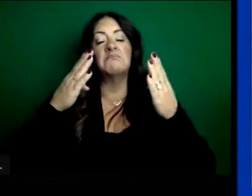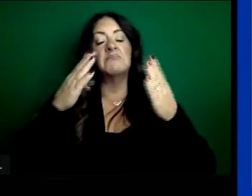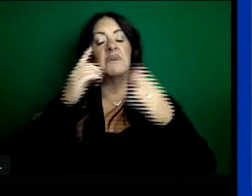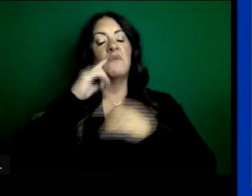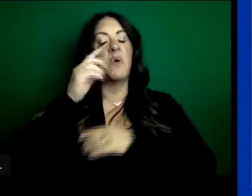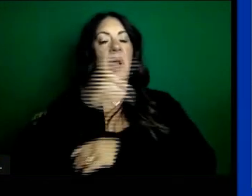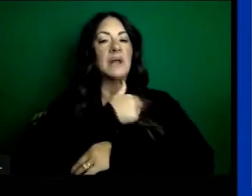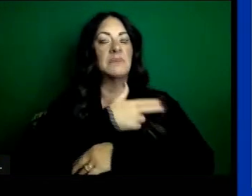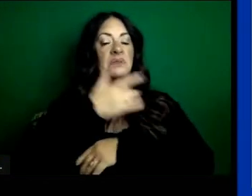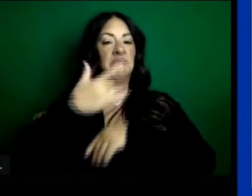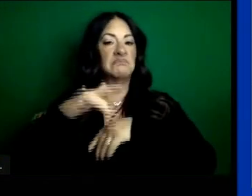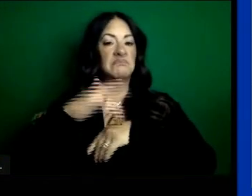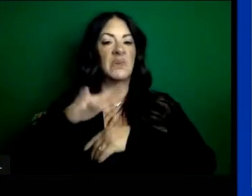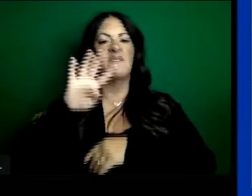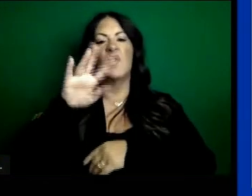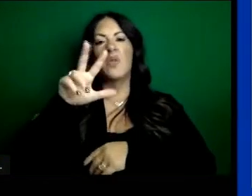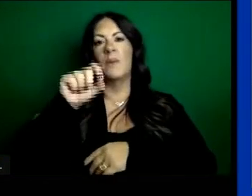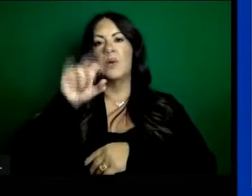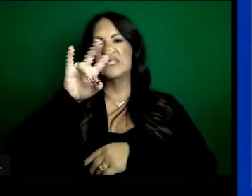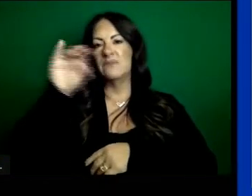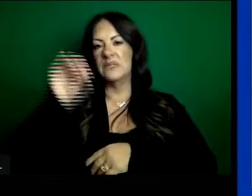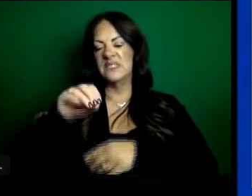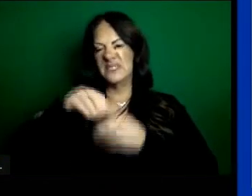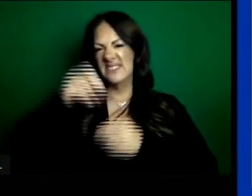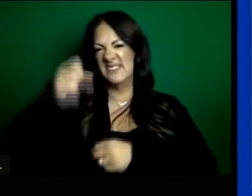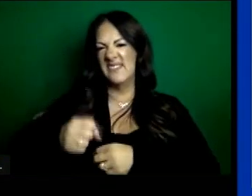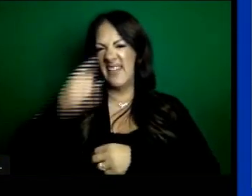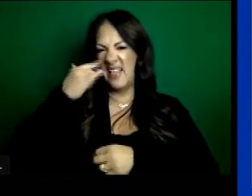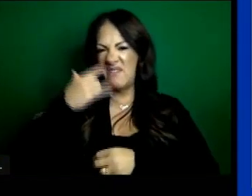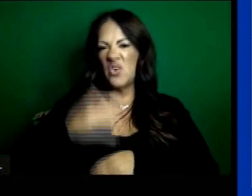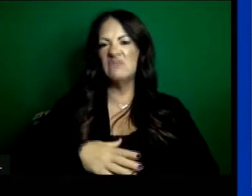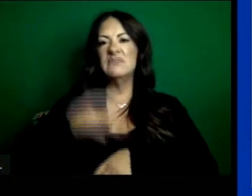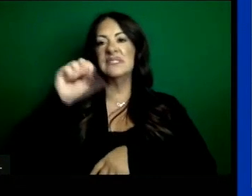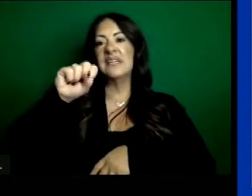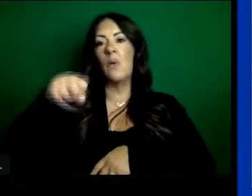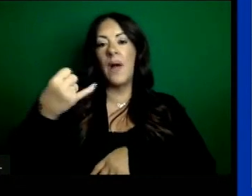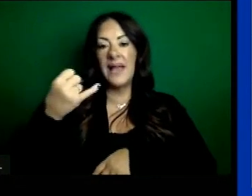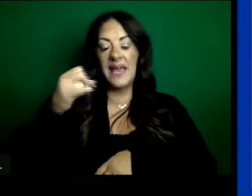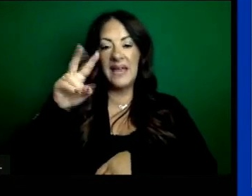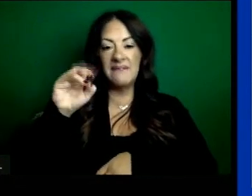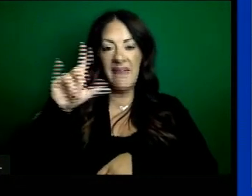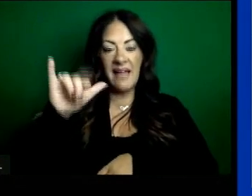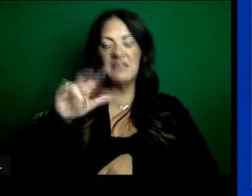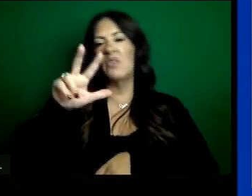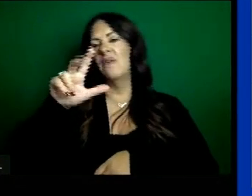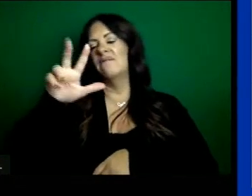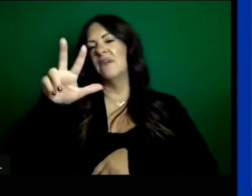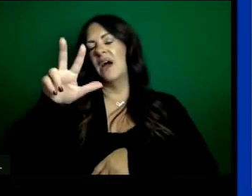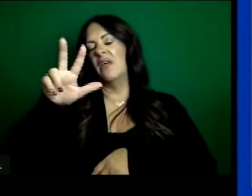OUT. SAN JOAQUIN VALLEY, THE NEXT